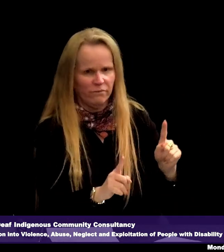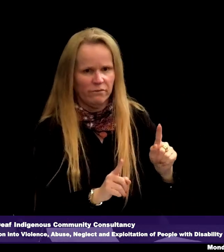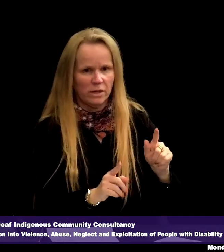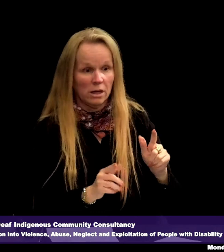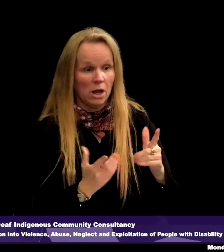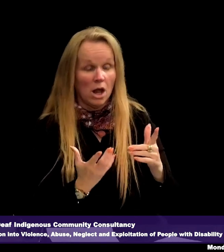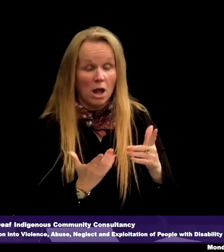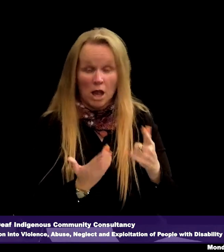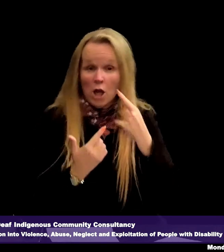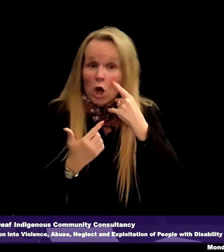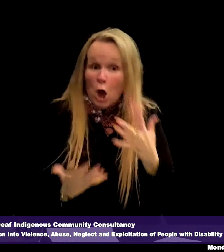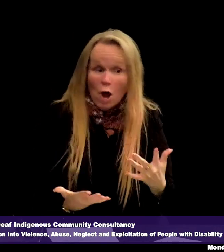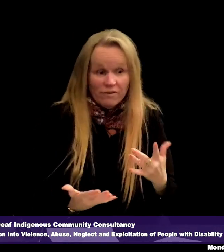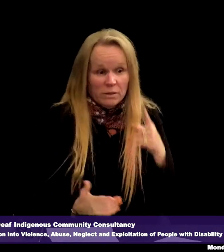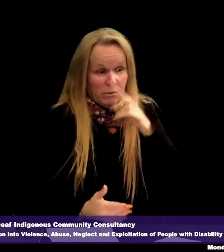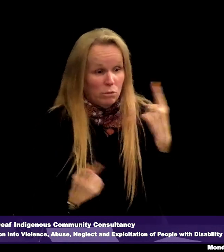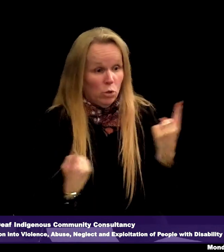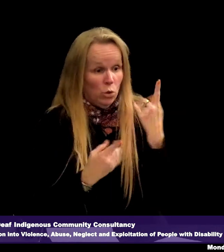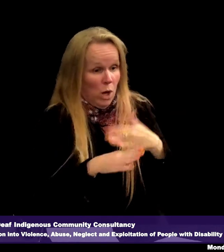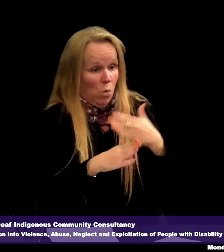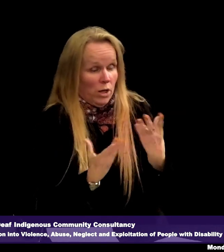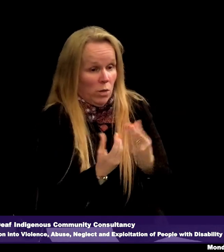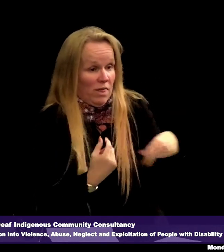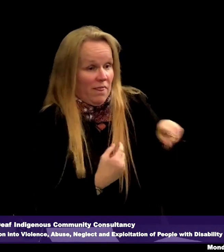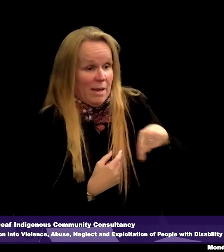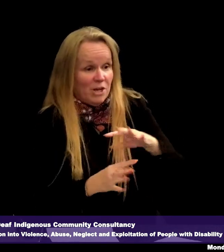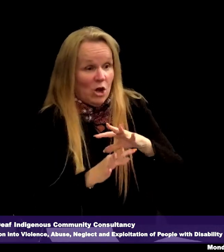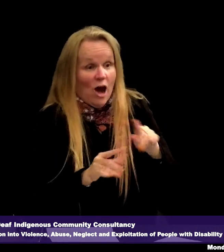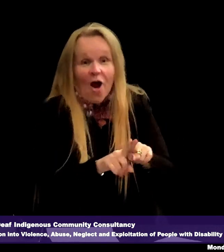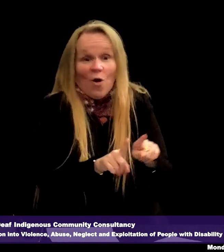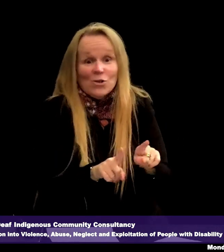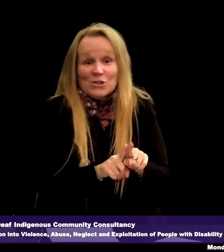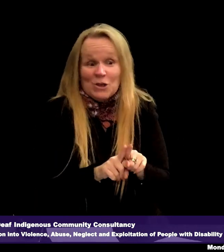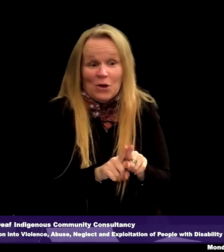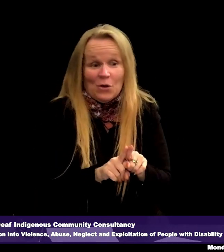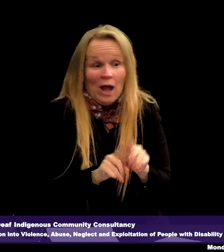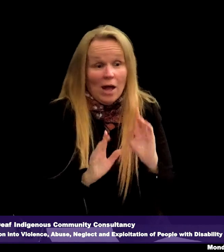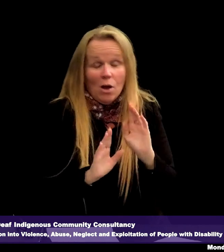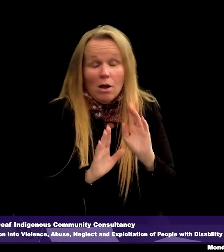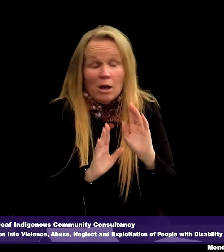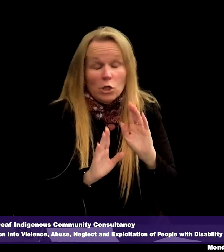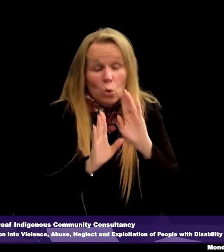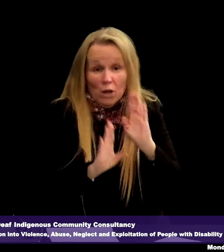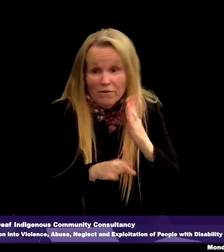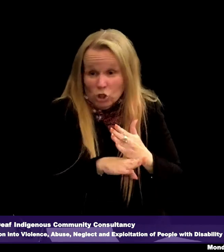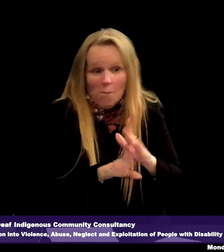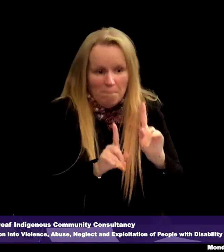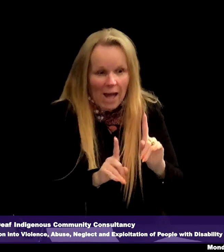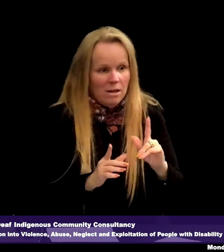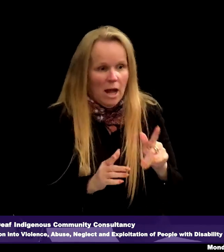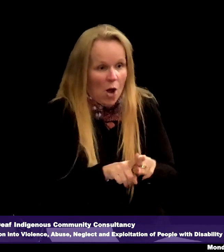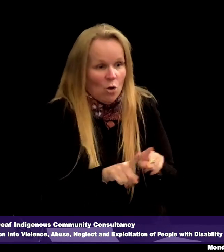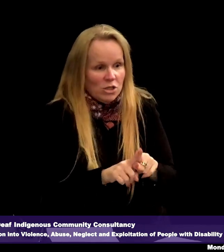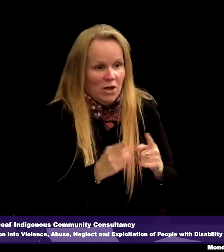different language - and often people who work with those clients are doing a wonderful